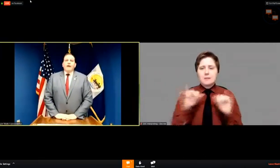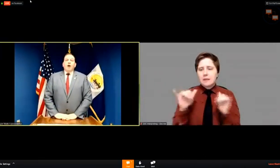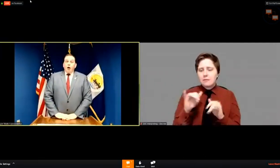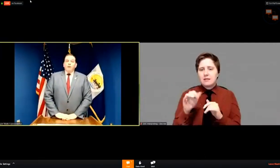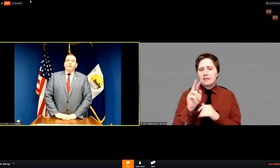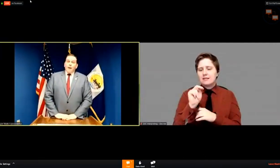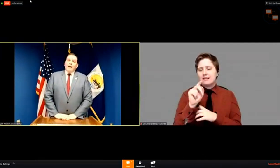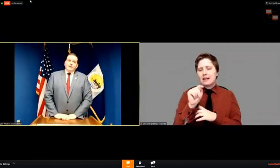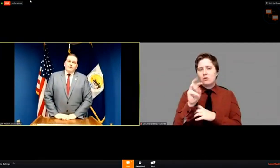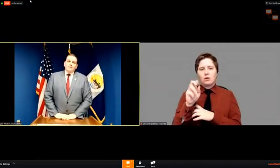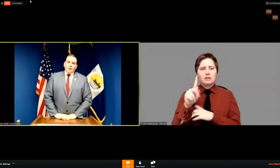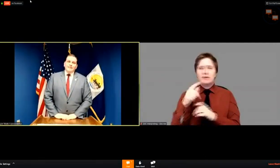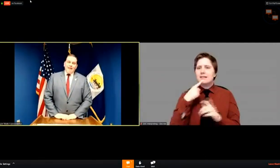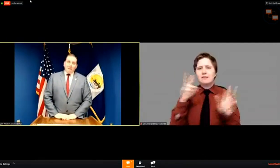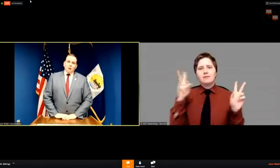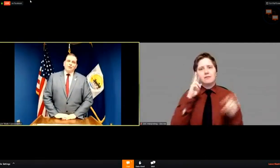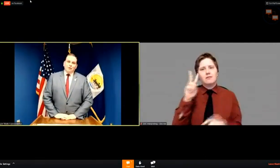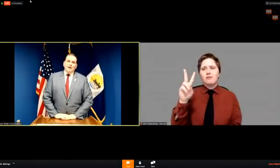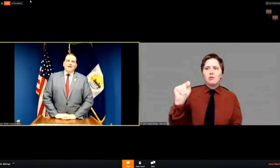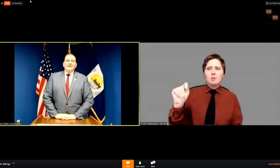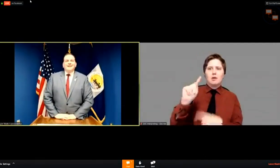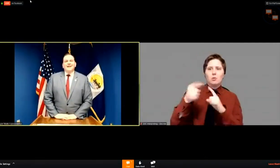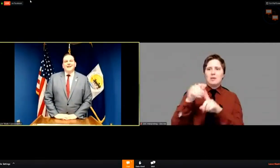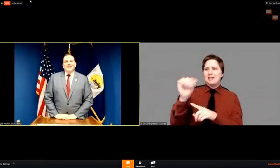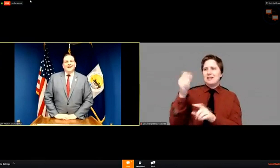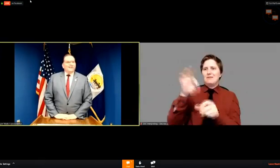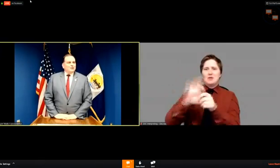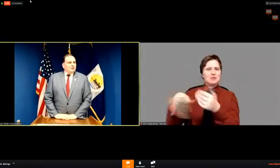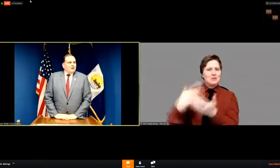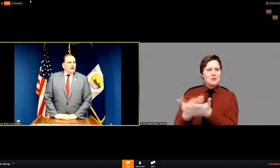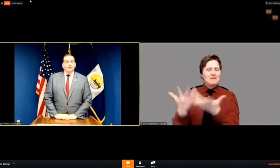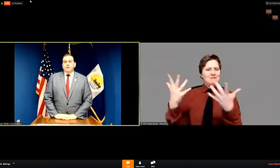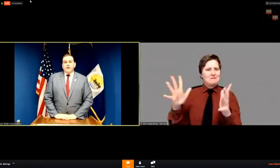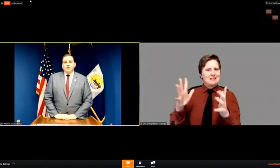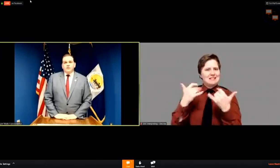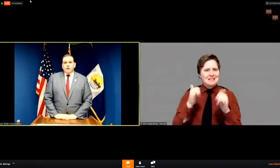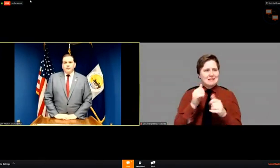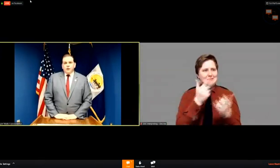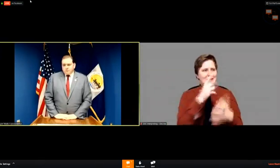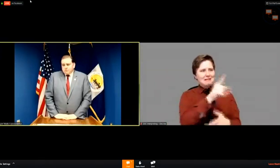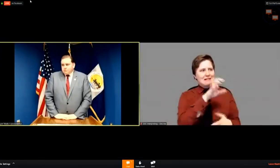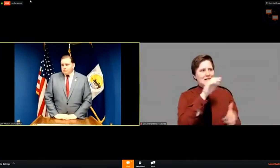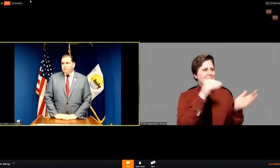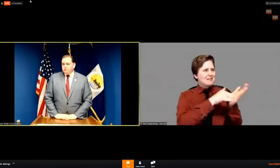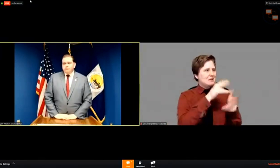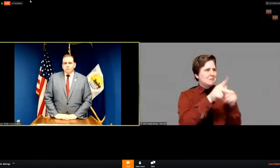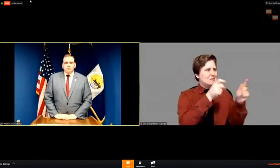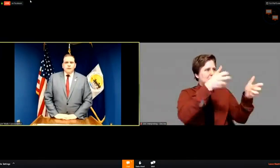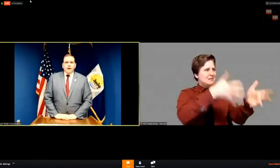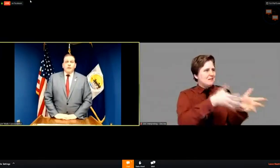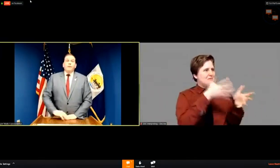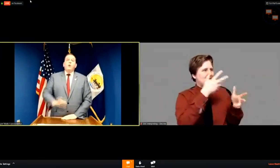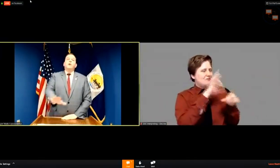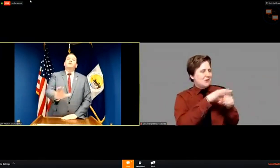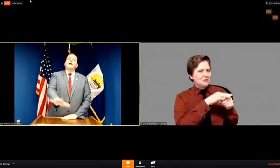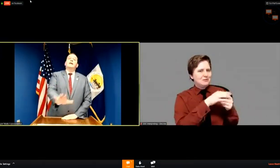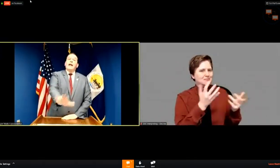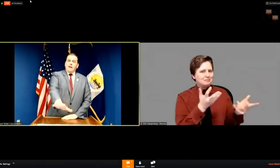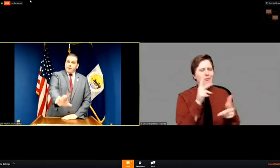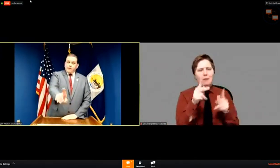call Vermont when ten votes are in and there's still hundreds of thousands more votes, I think people who understand that cover this.